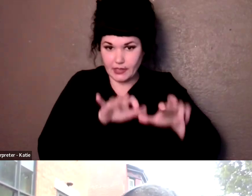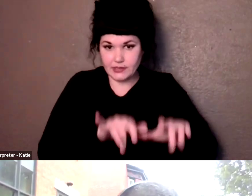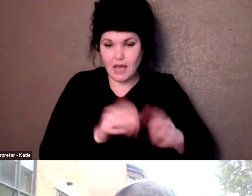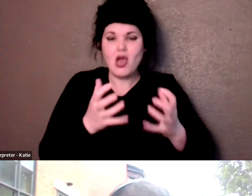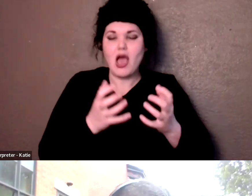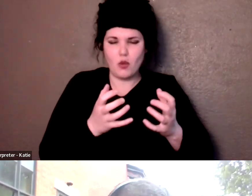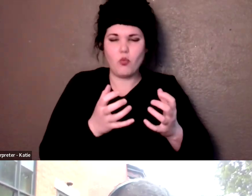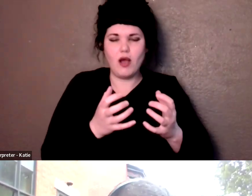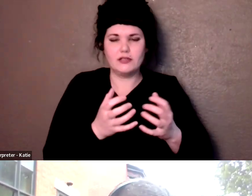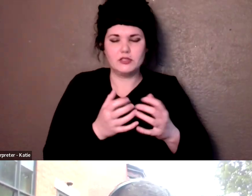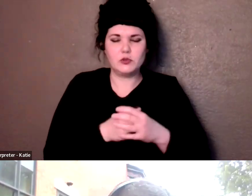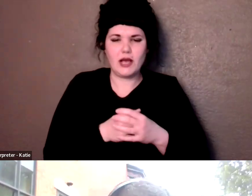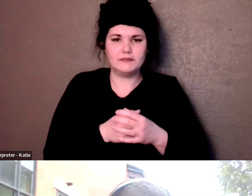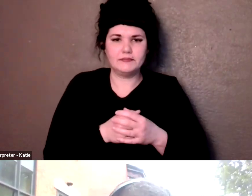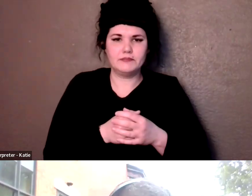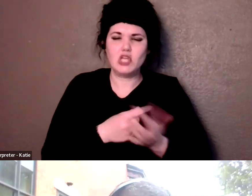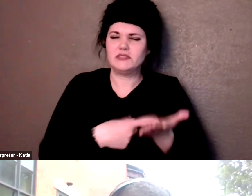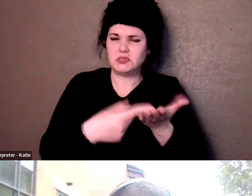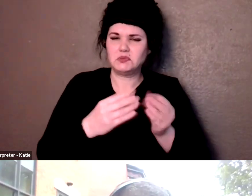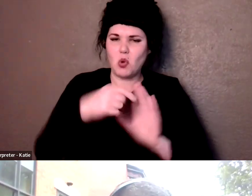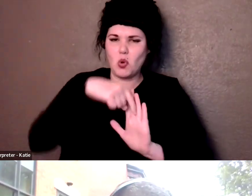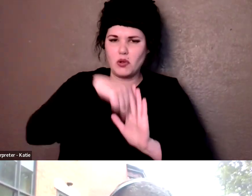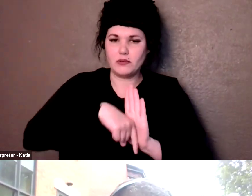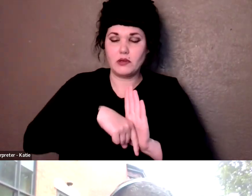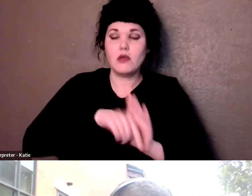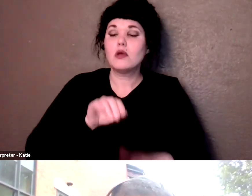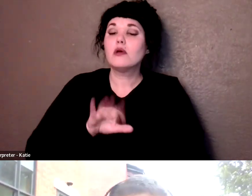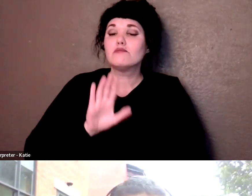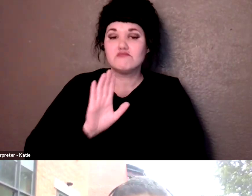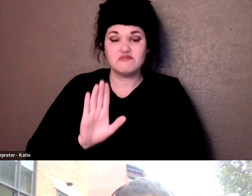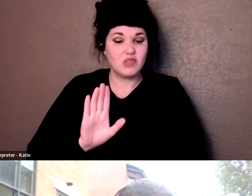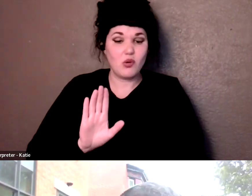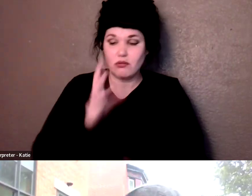important for so many of us and I know for a lot of us it definitely touches home a little